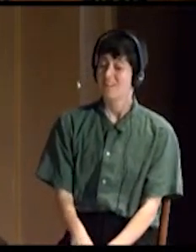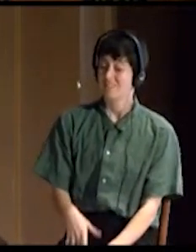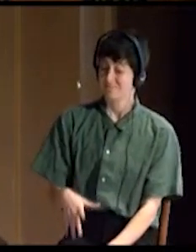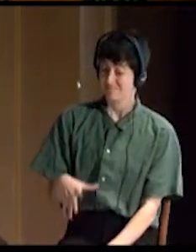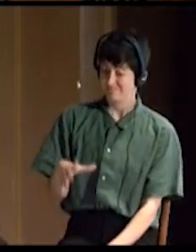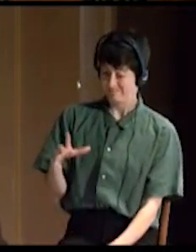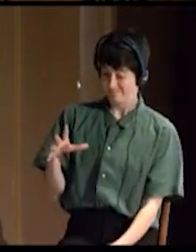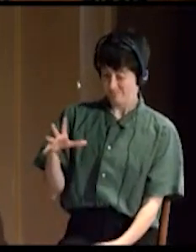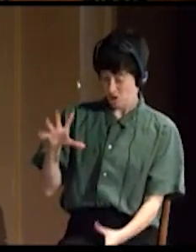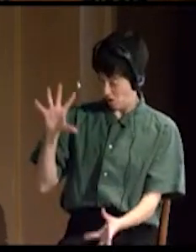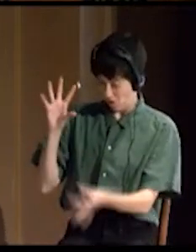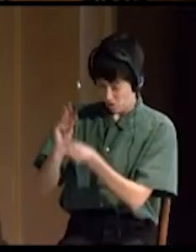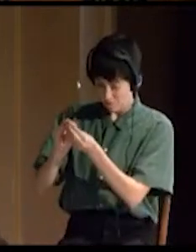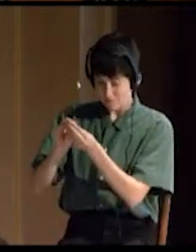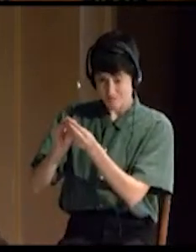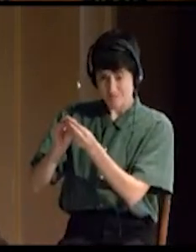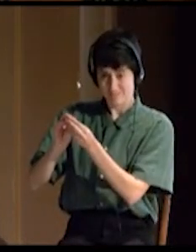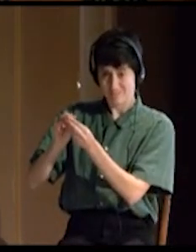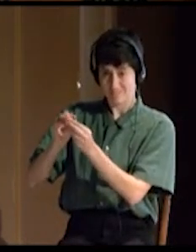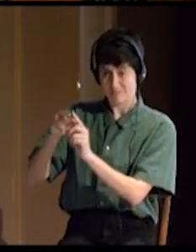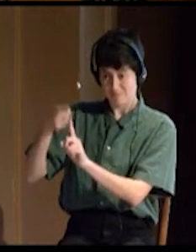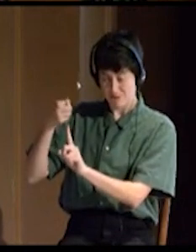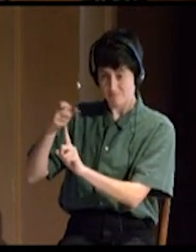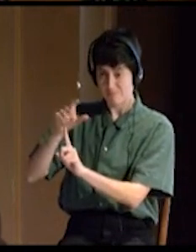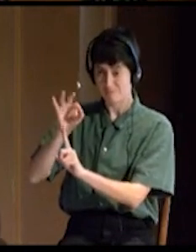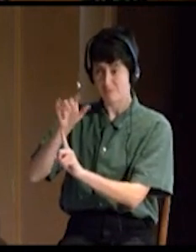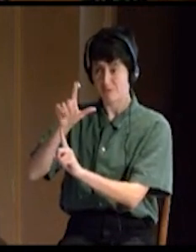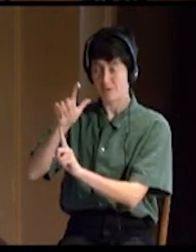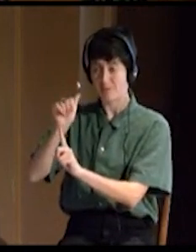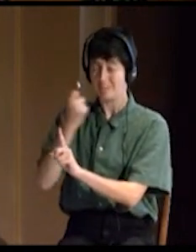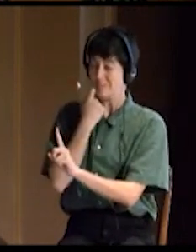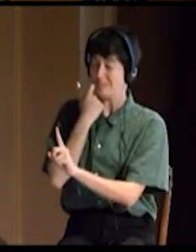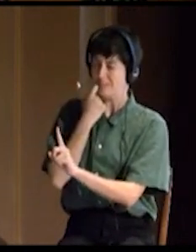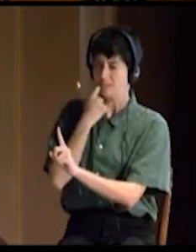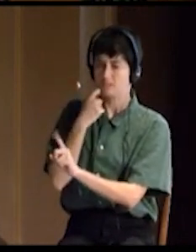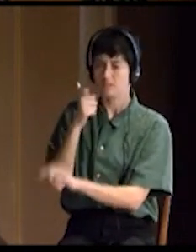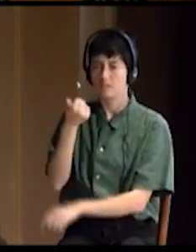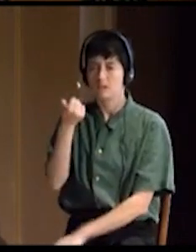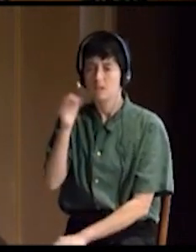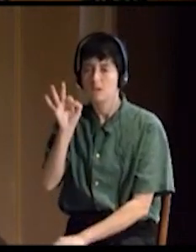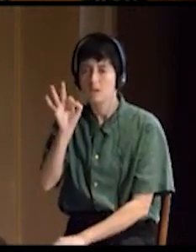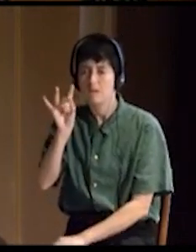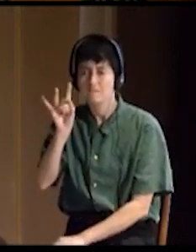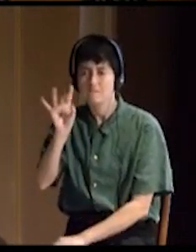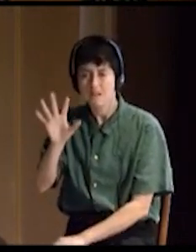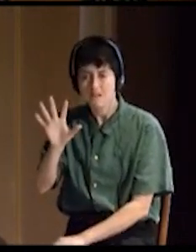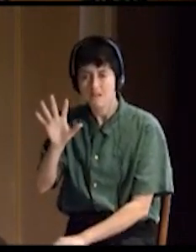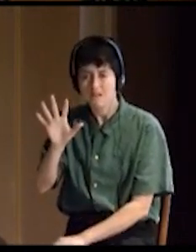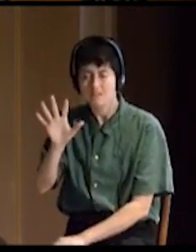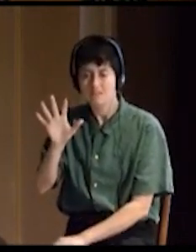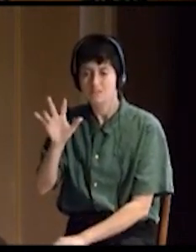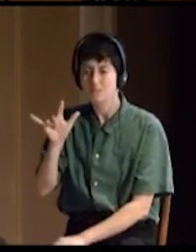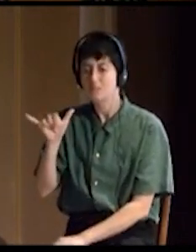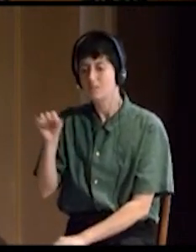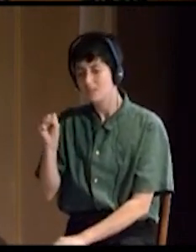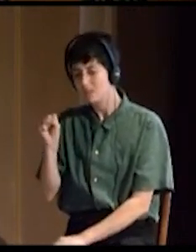So even though we discovered a new species, it's also potentially already extinct. So we were able to list